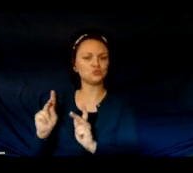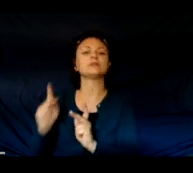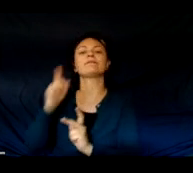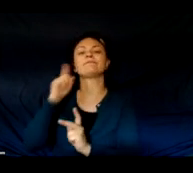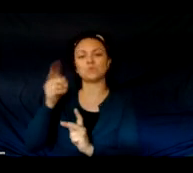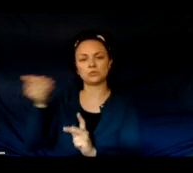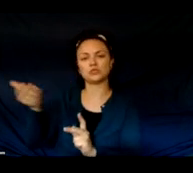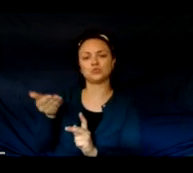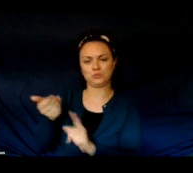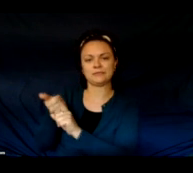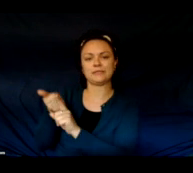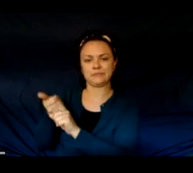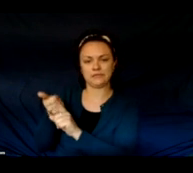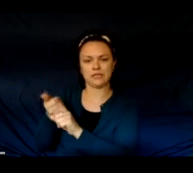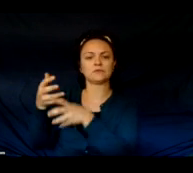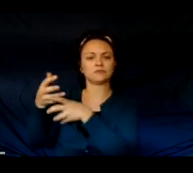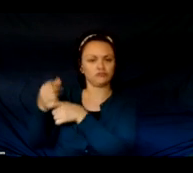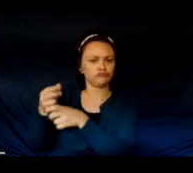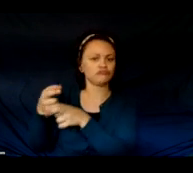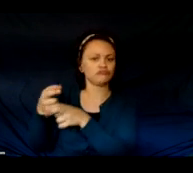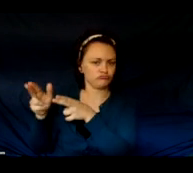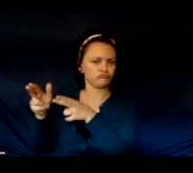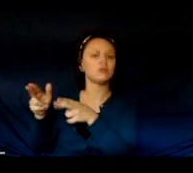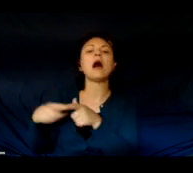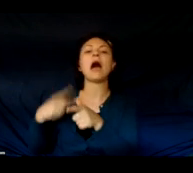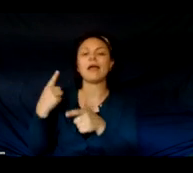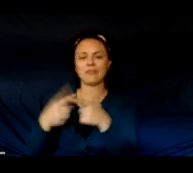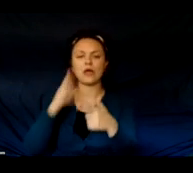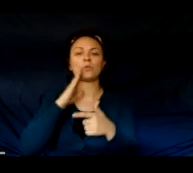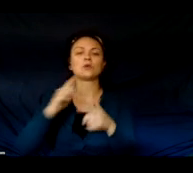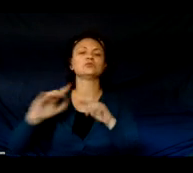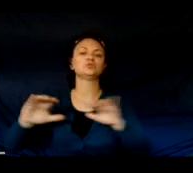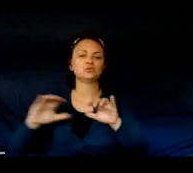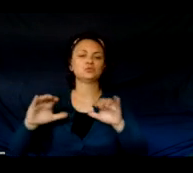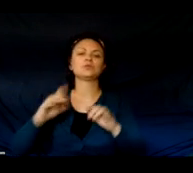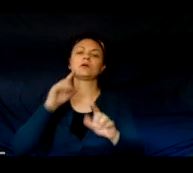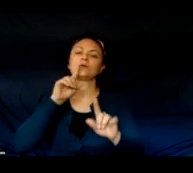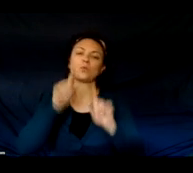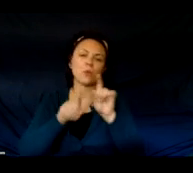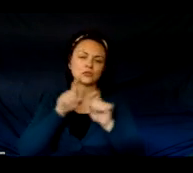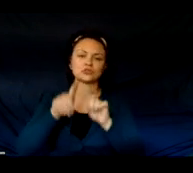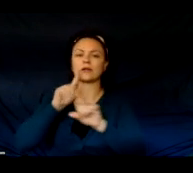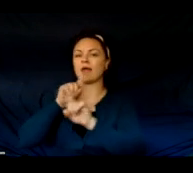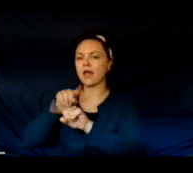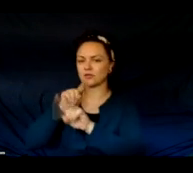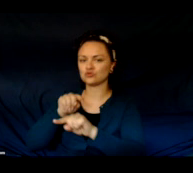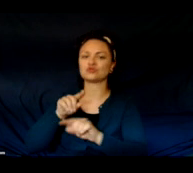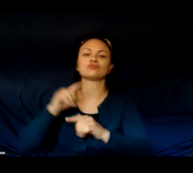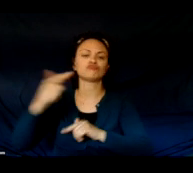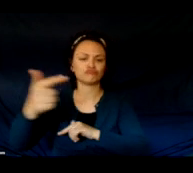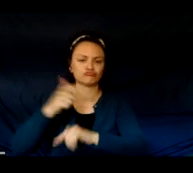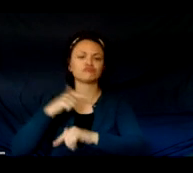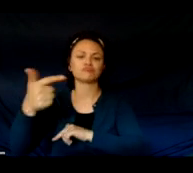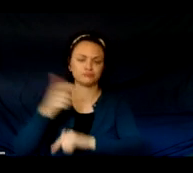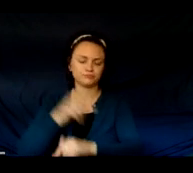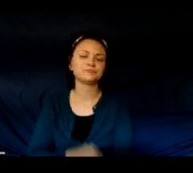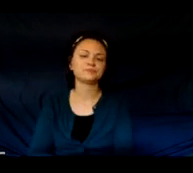Then we will move to our interactive panel. We encourage you, our attendees to